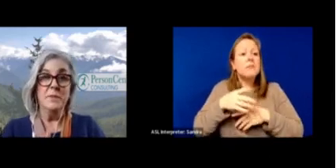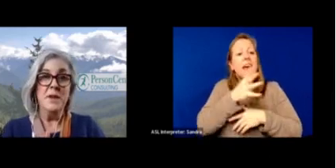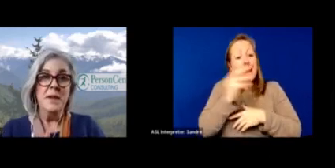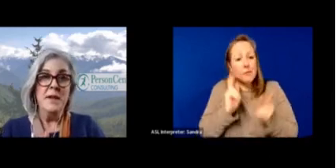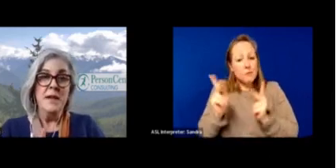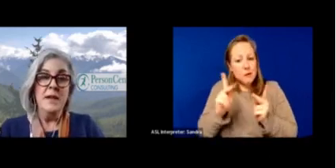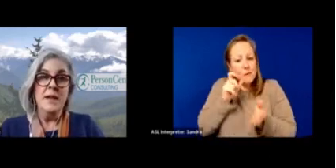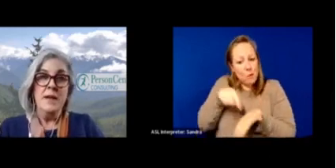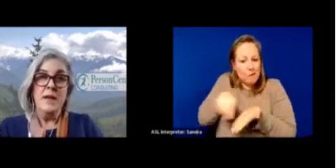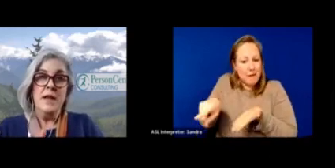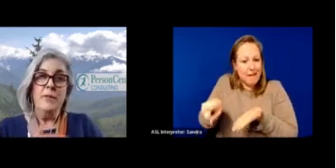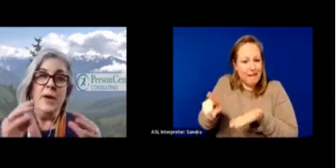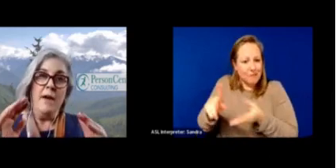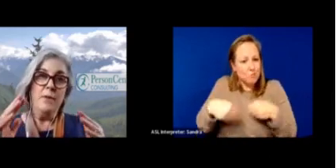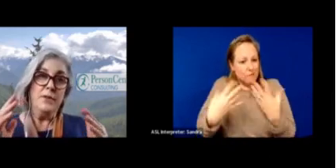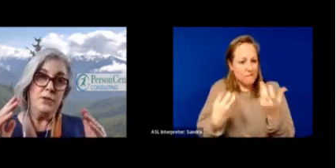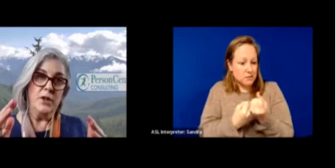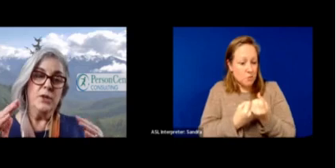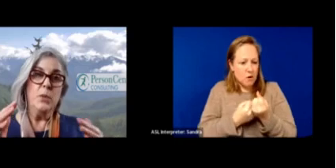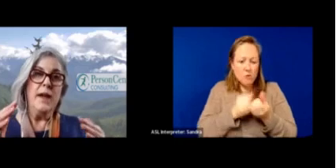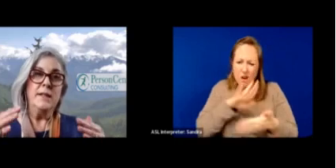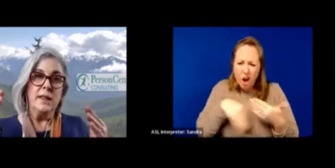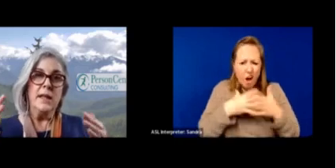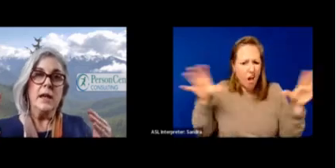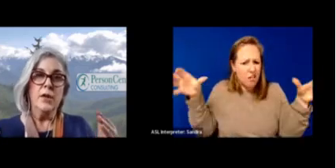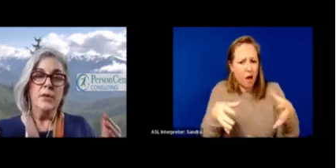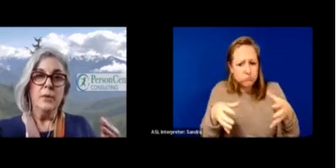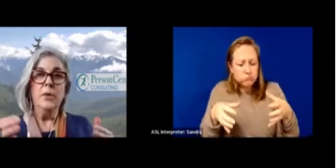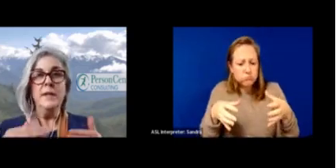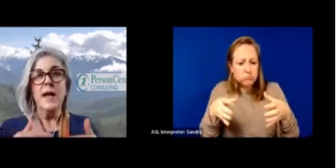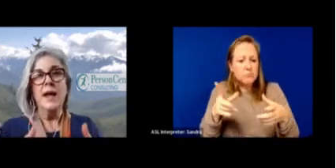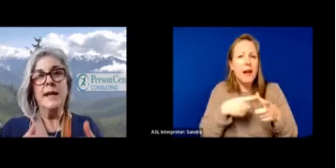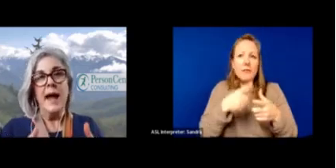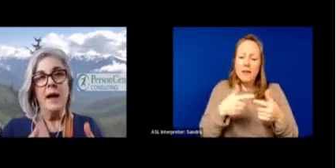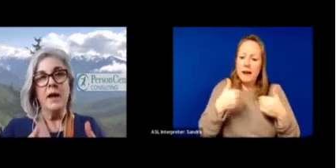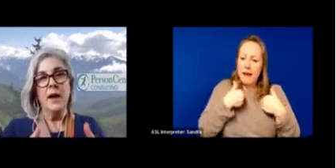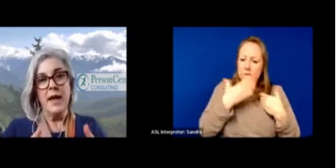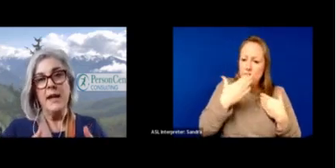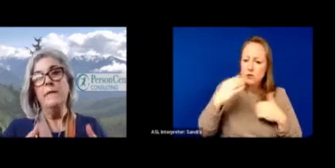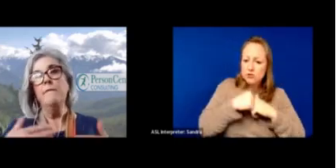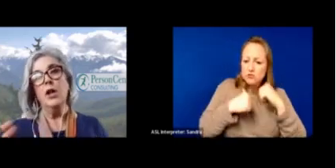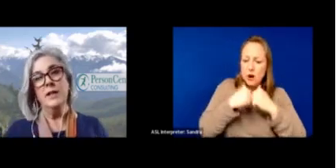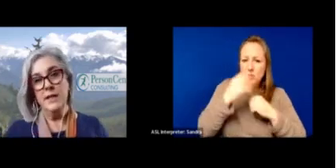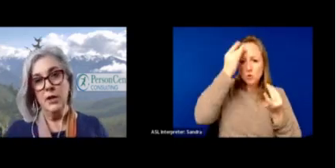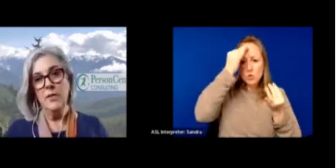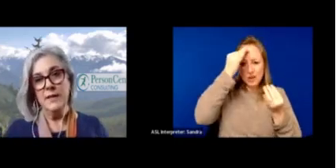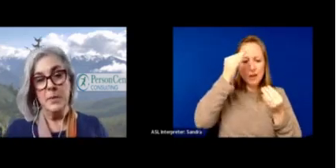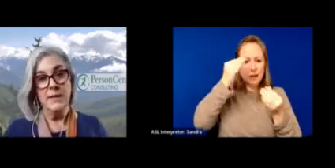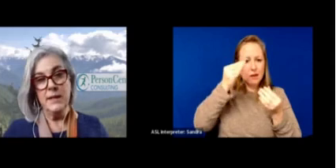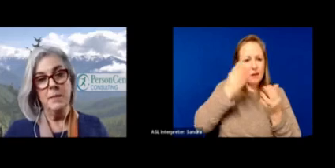them. If we don't have a real structured way to think it all through, we tend to have kind of that involuntary response that I